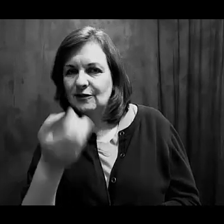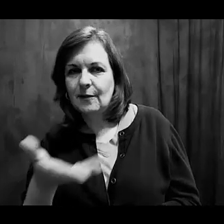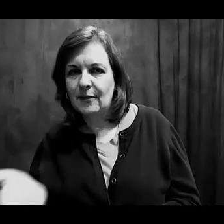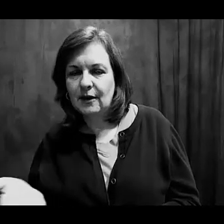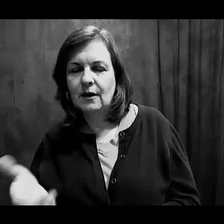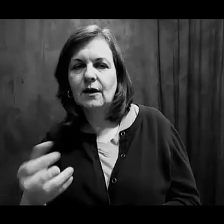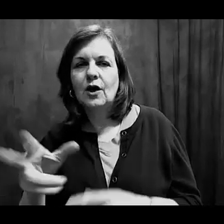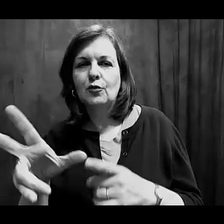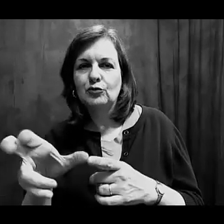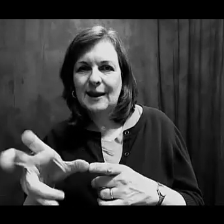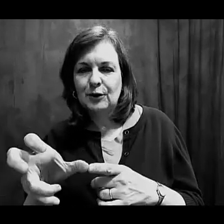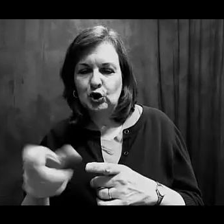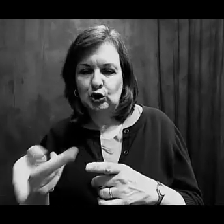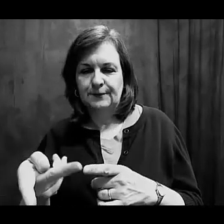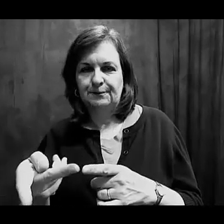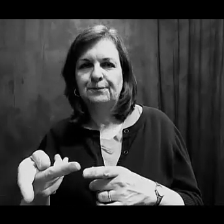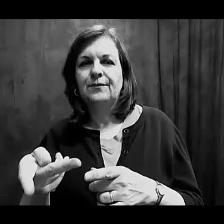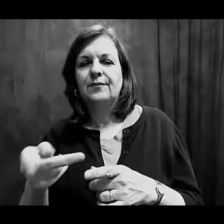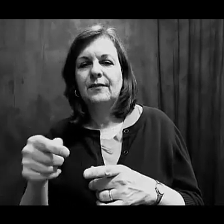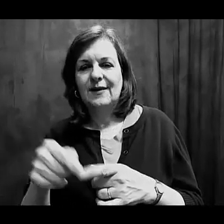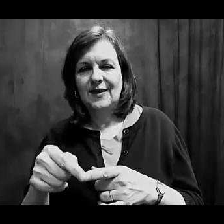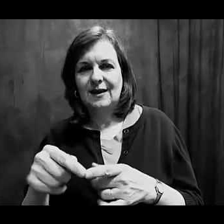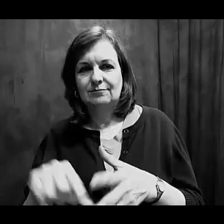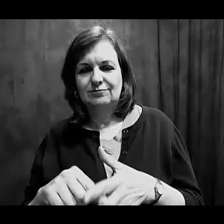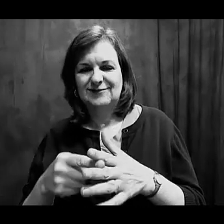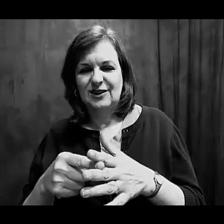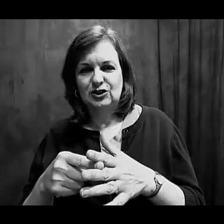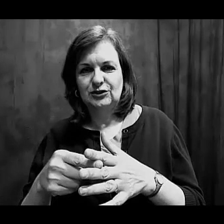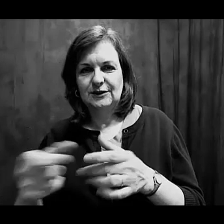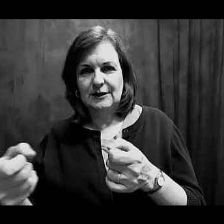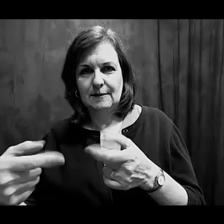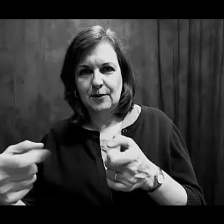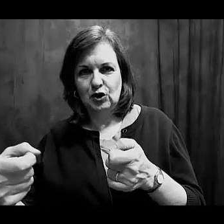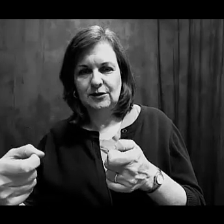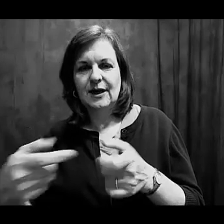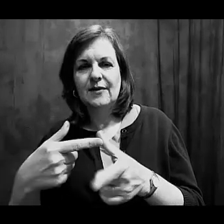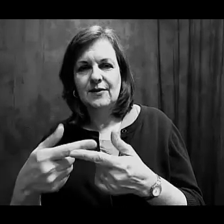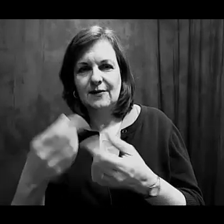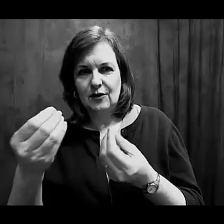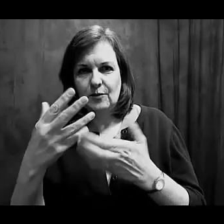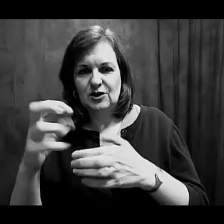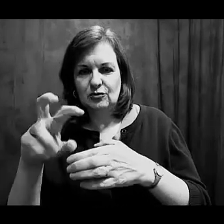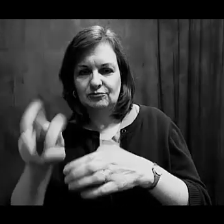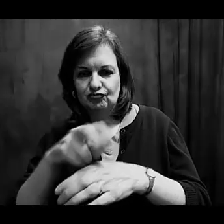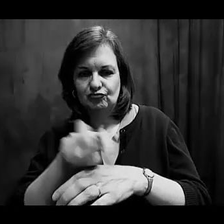and it's going to send information to your CNS